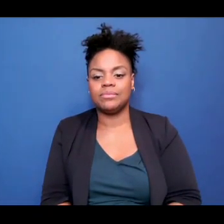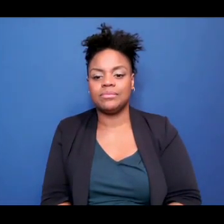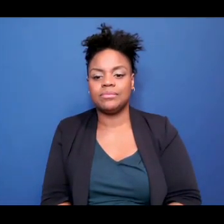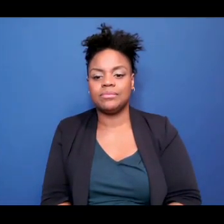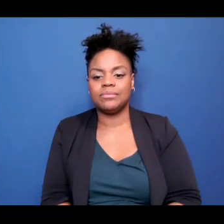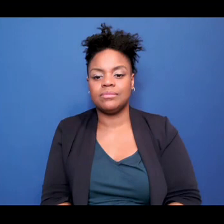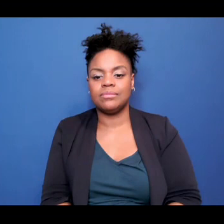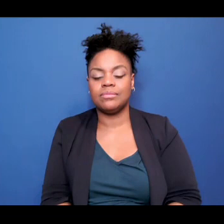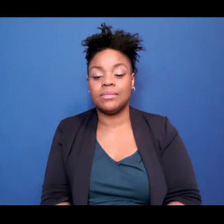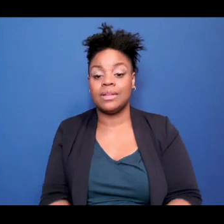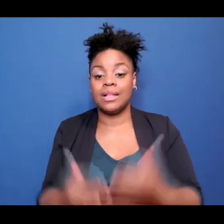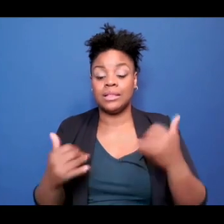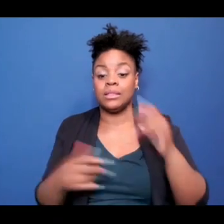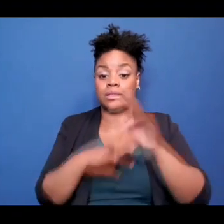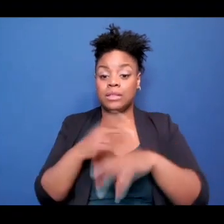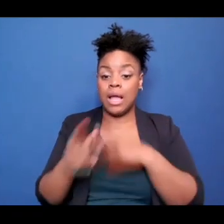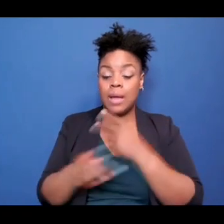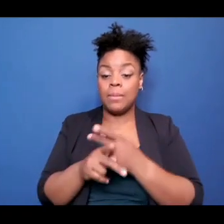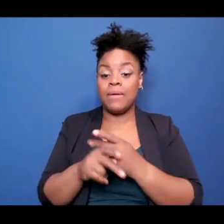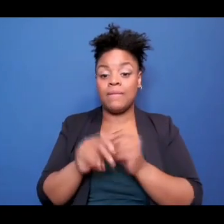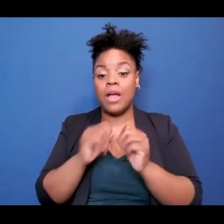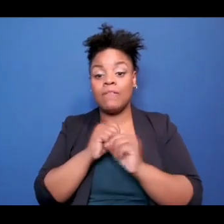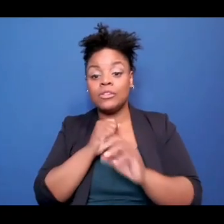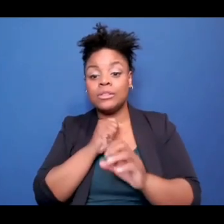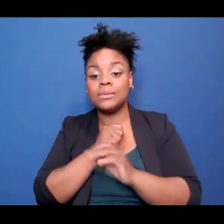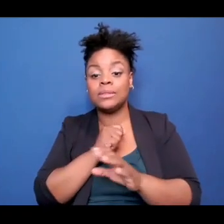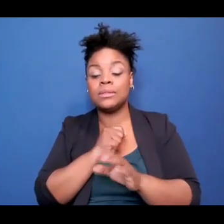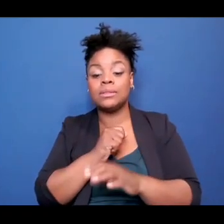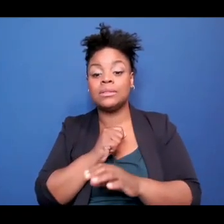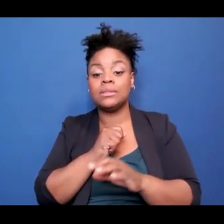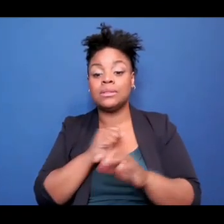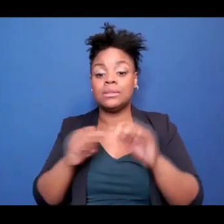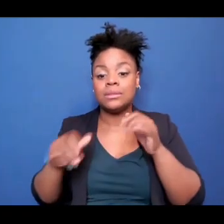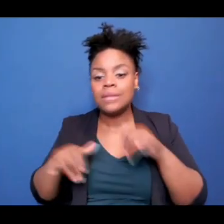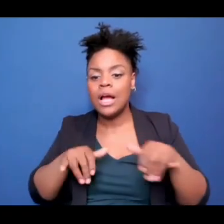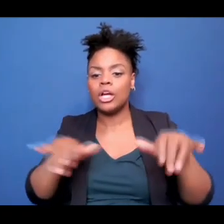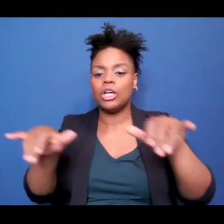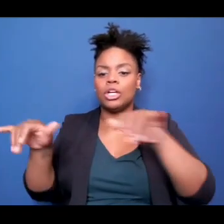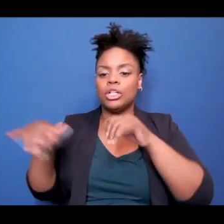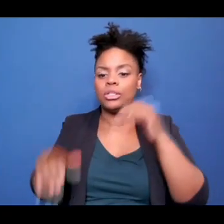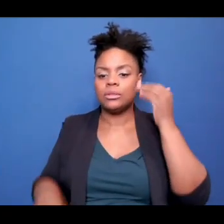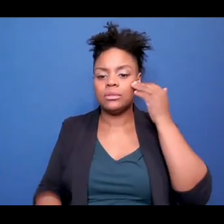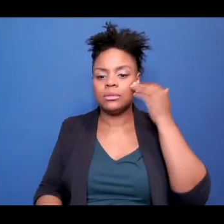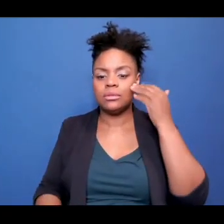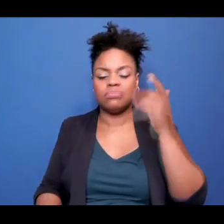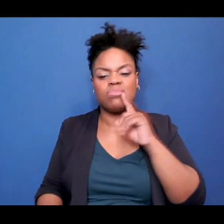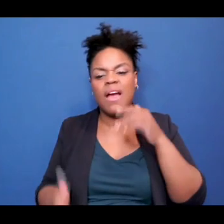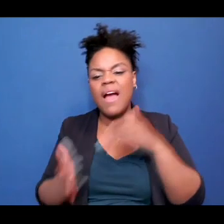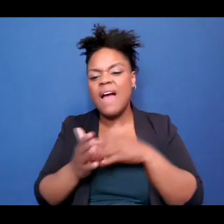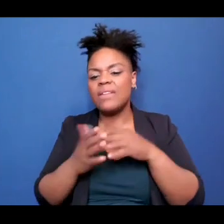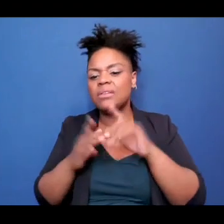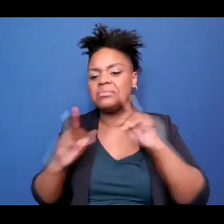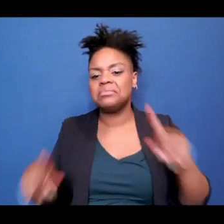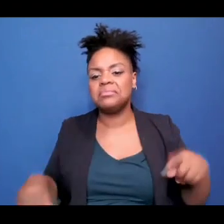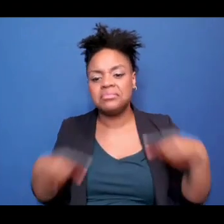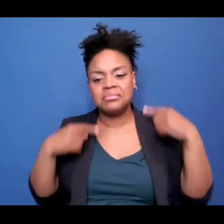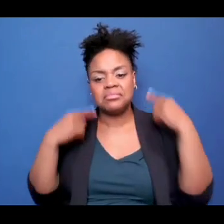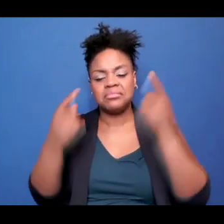AGAIN, THESE ARE LONG-STANDING KINDS OF RACIAL TROPES AND STEREOTYPES. SO ON THE BOTTOM RIGHT, FOR